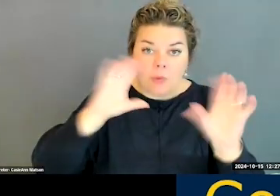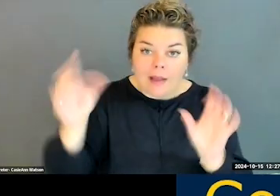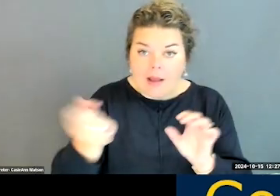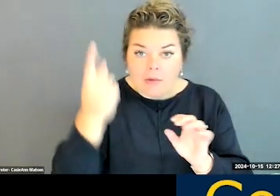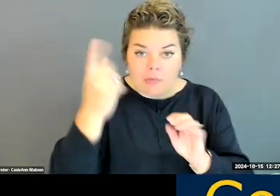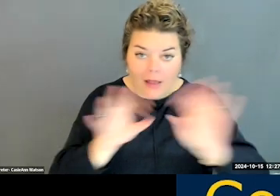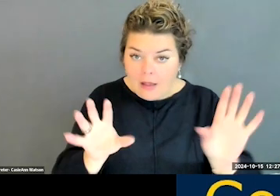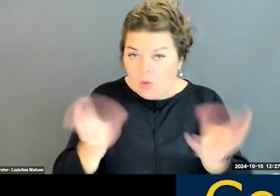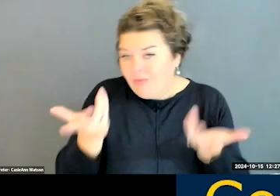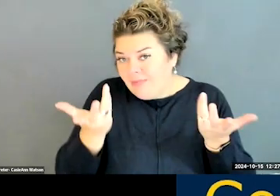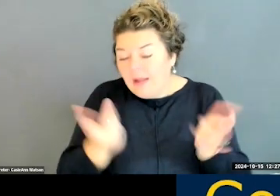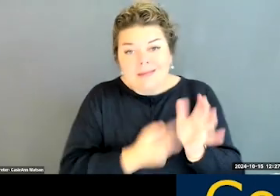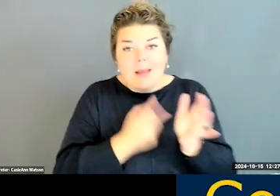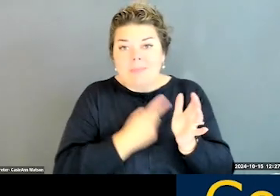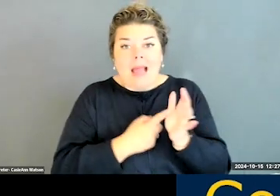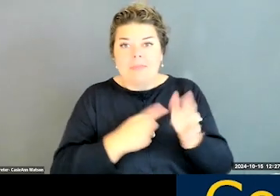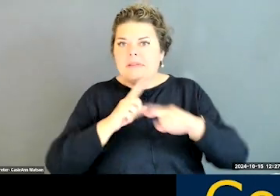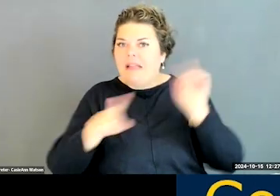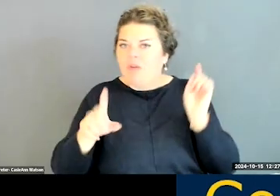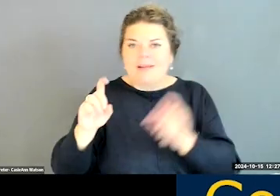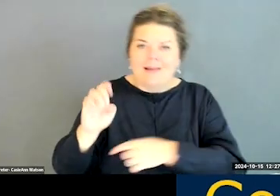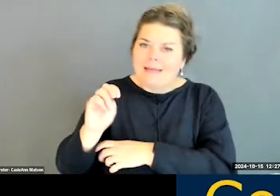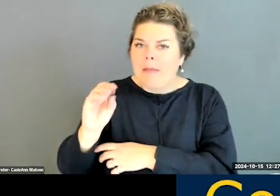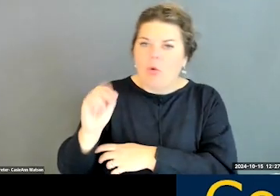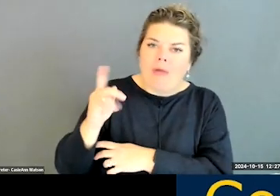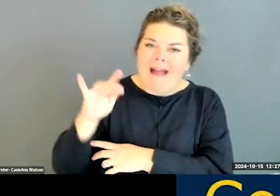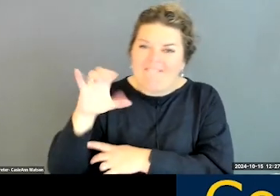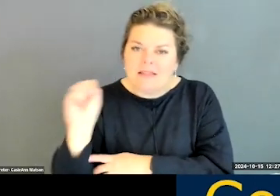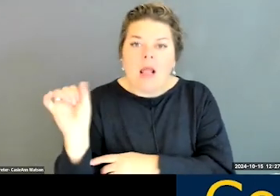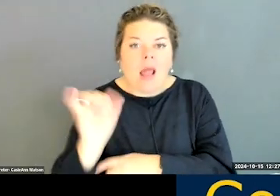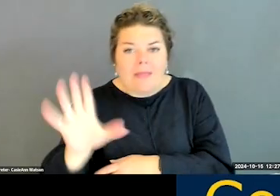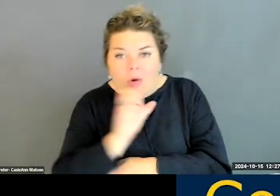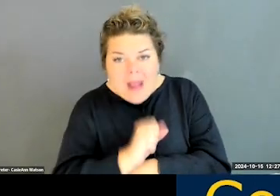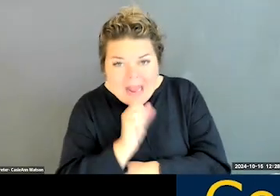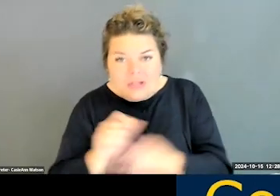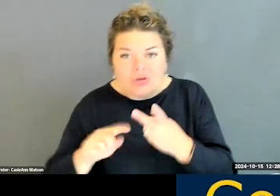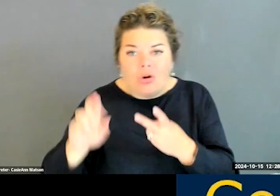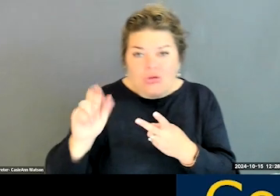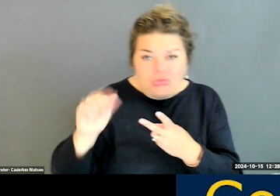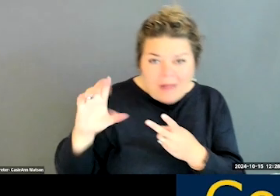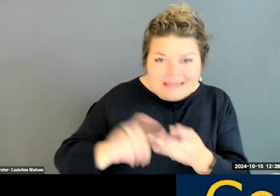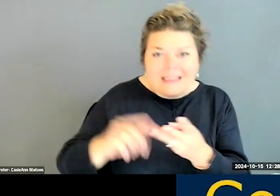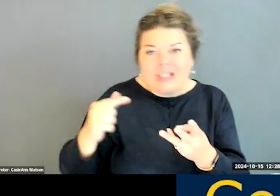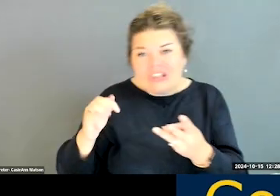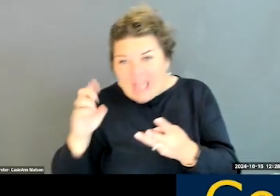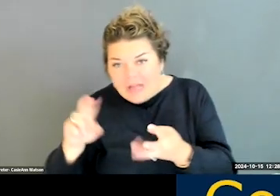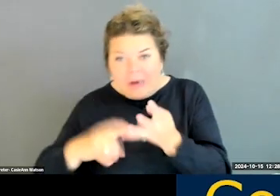So oftentimes there are demographics, so their age, their race, their gender, their marital status, whether or not they